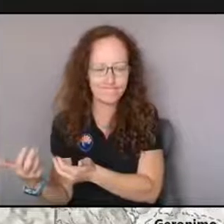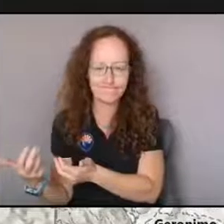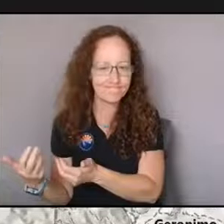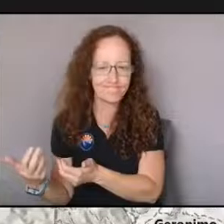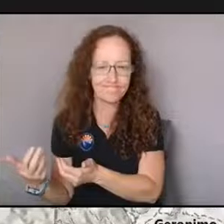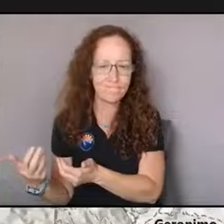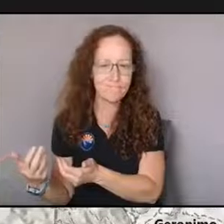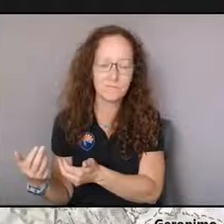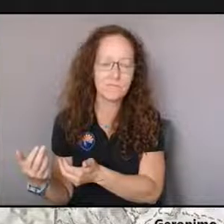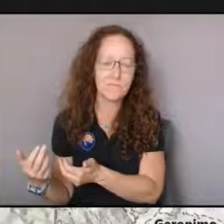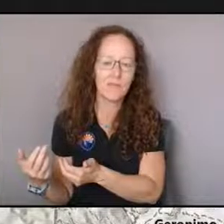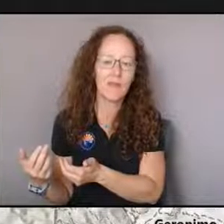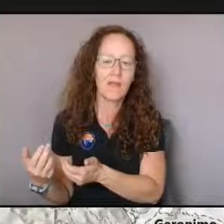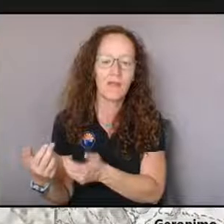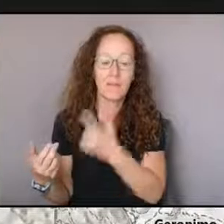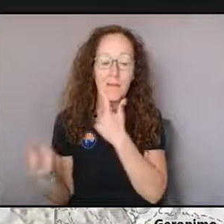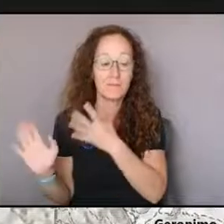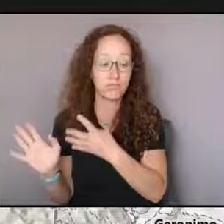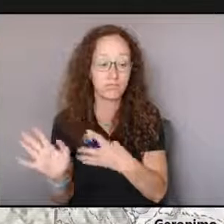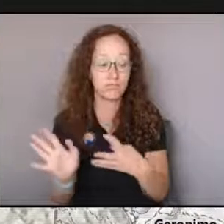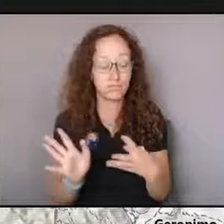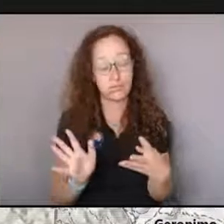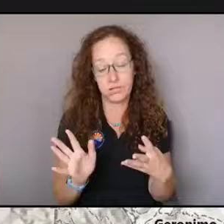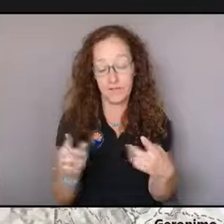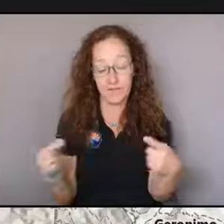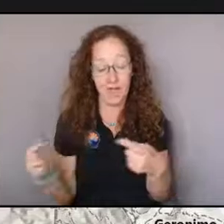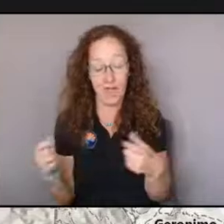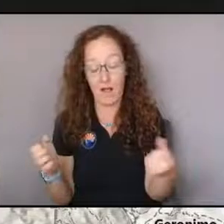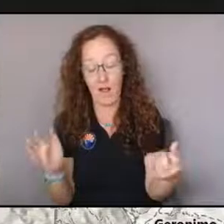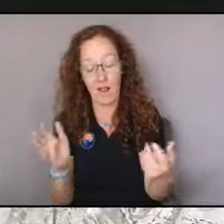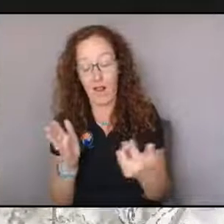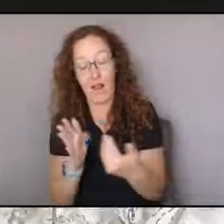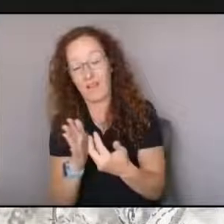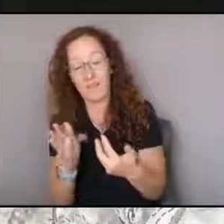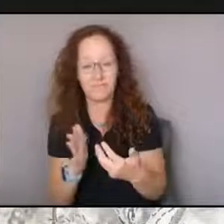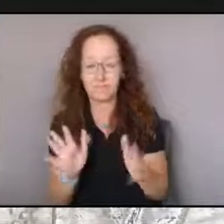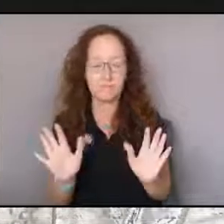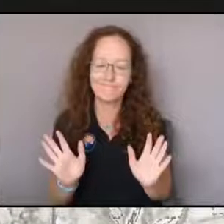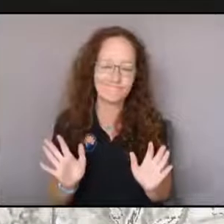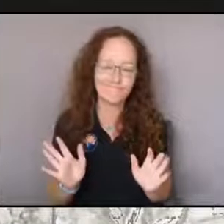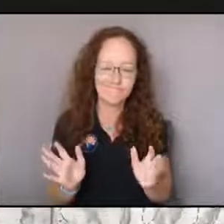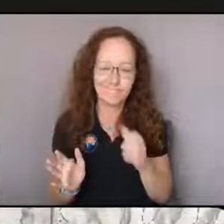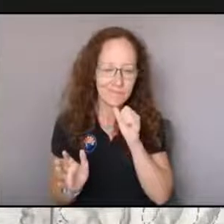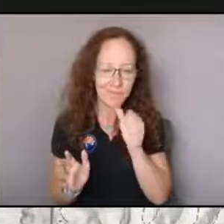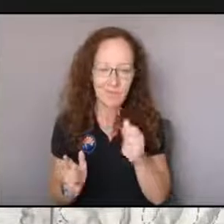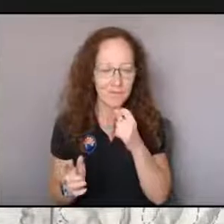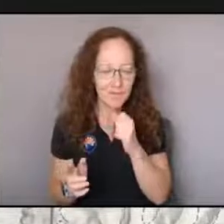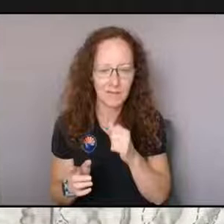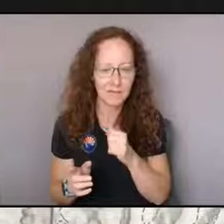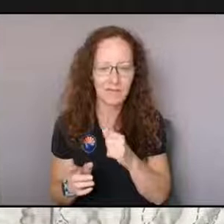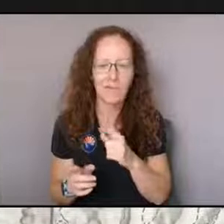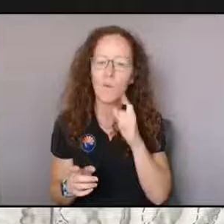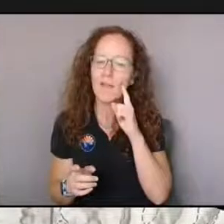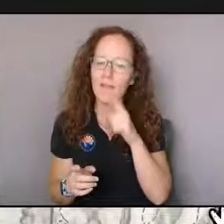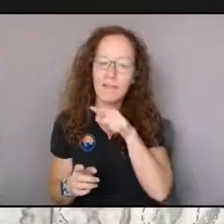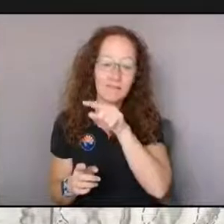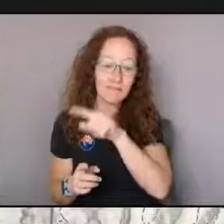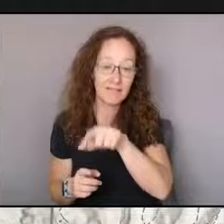TO BACK INTO THE WIND AND TRY TO FIND SOME SLOPE TO WORK. THAT'S WHAT'S GOING TO HAPPEN.